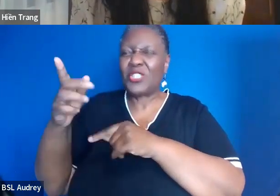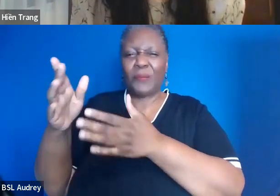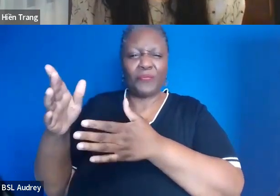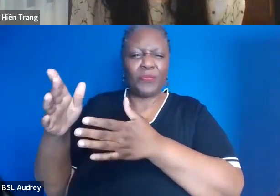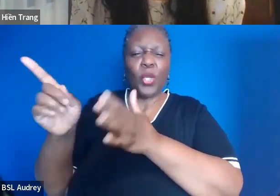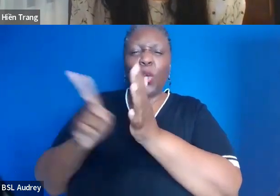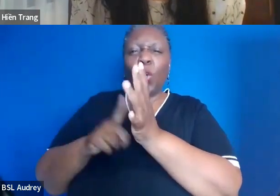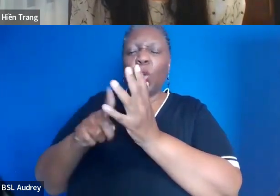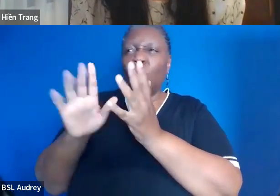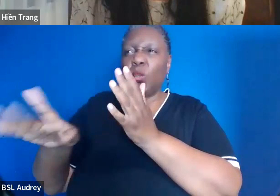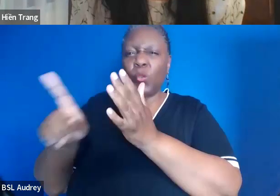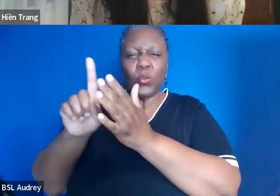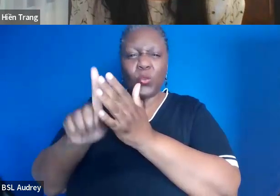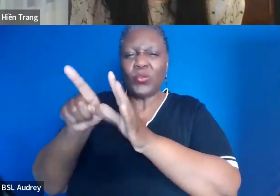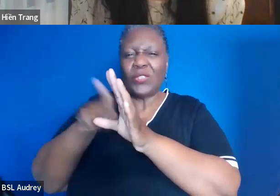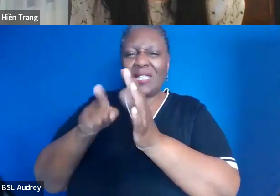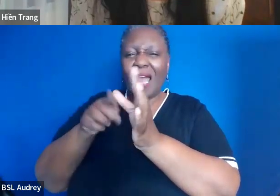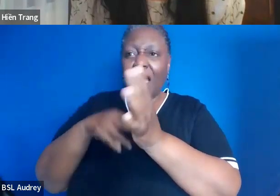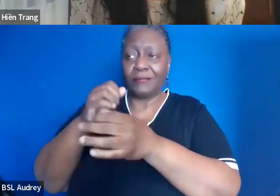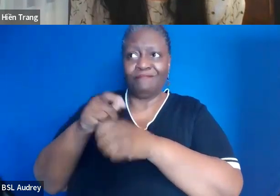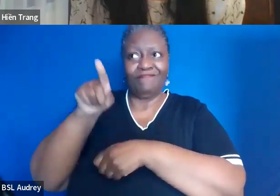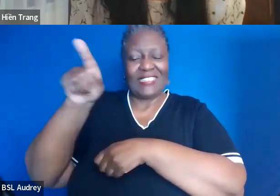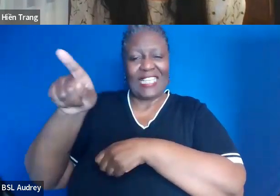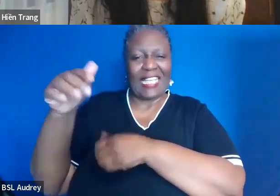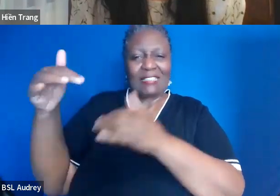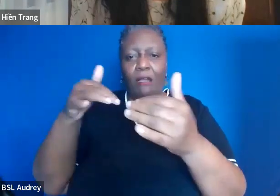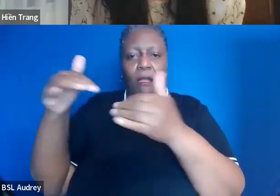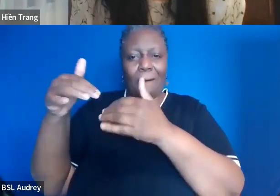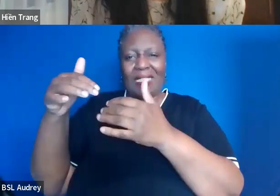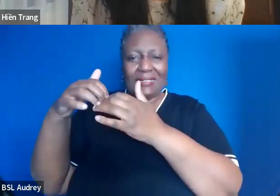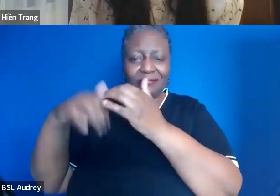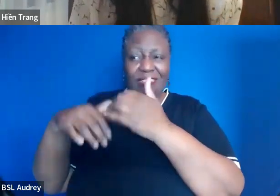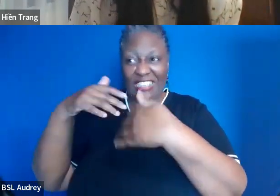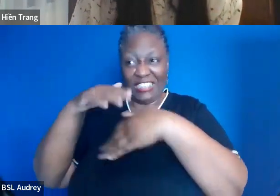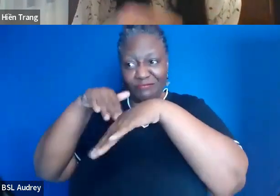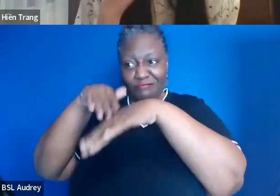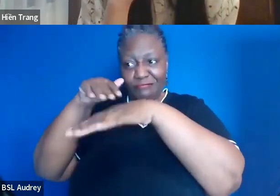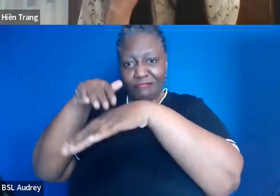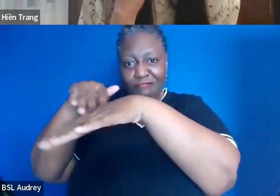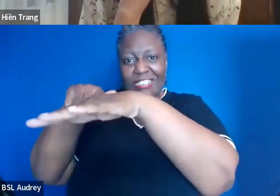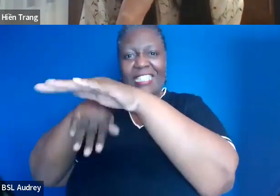um but he guided his army was being defeated and so he led his army into the cave in retreat but